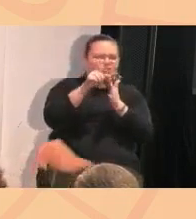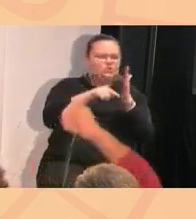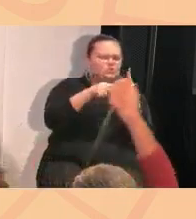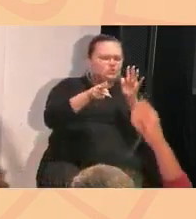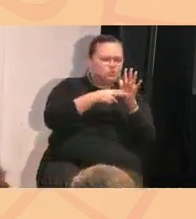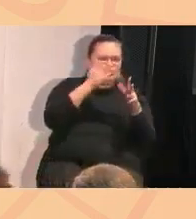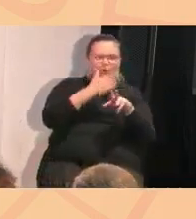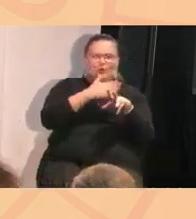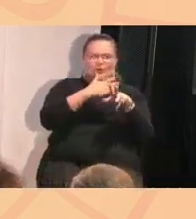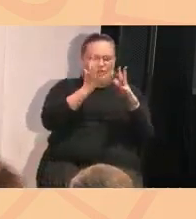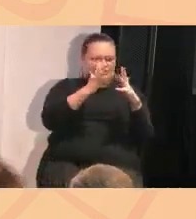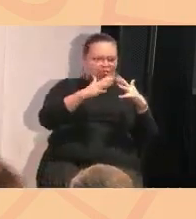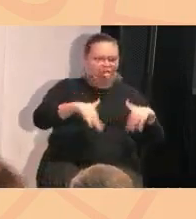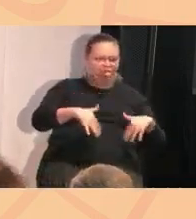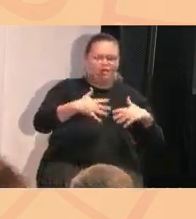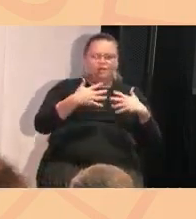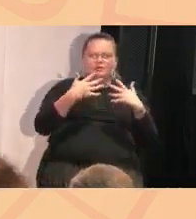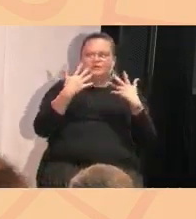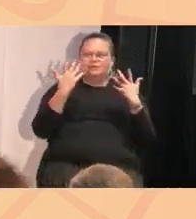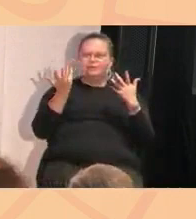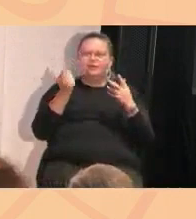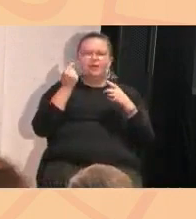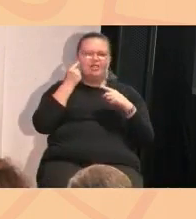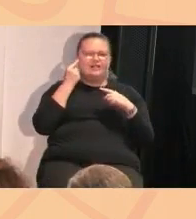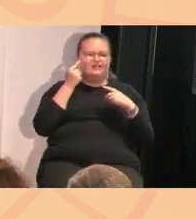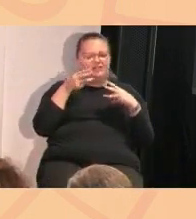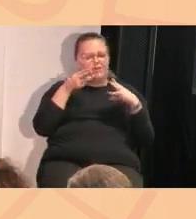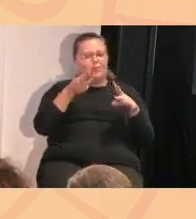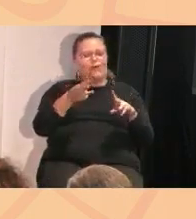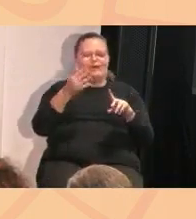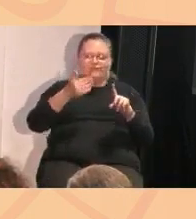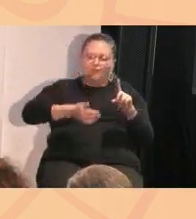I've kind of set down need to be undone also.